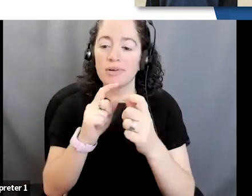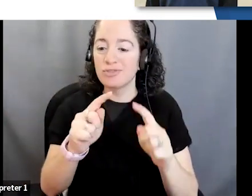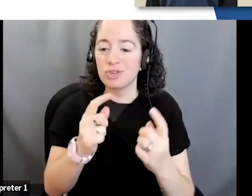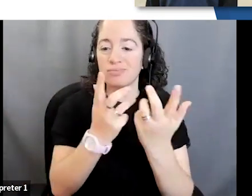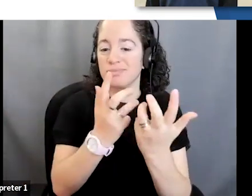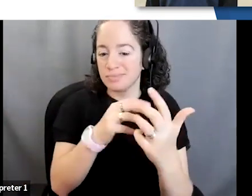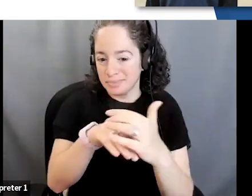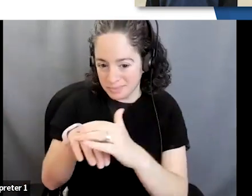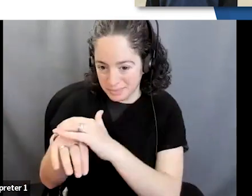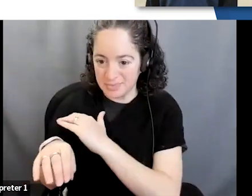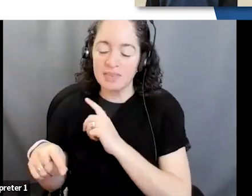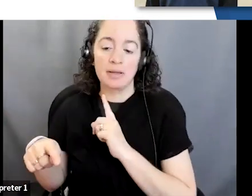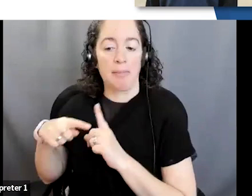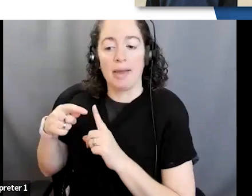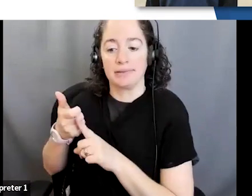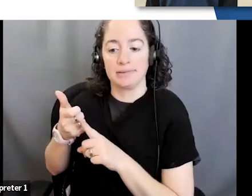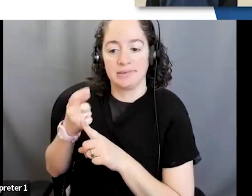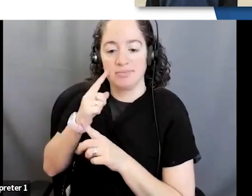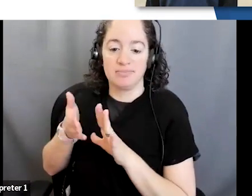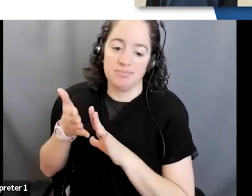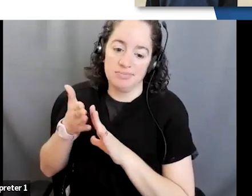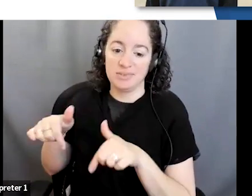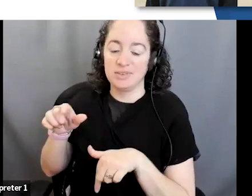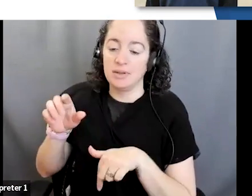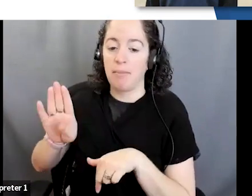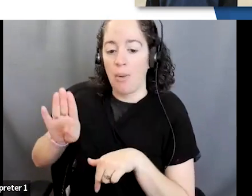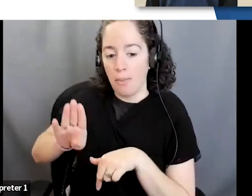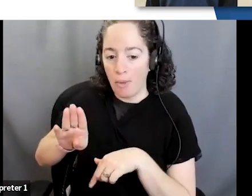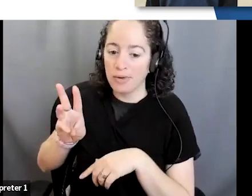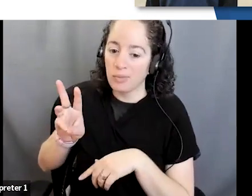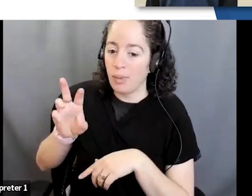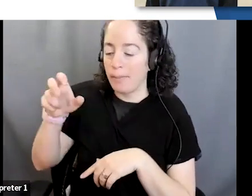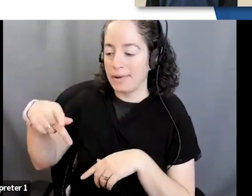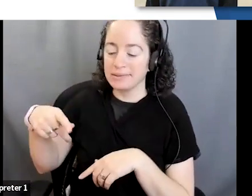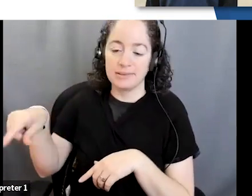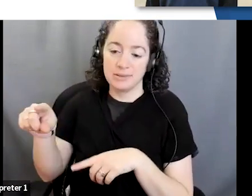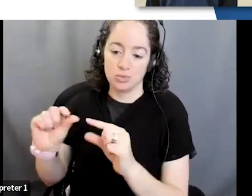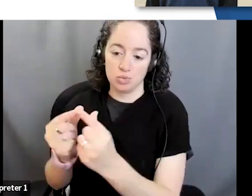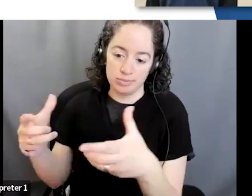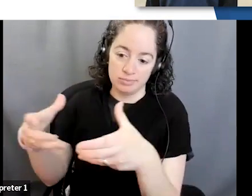Kevin is a certified web accessibility specialist, deeply committed to going beyond mere compliance.